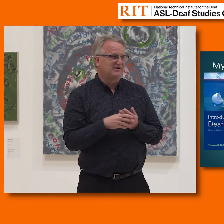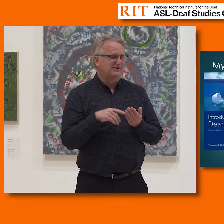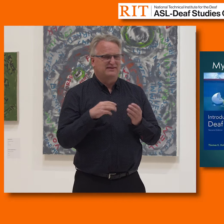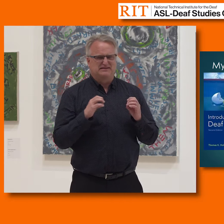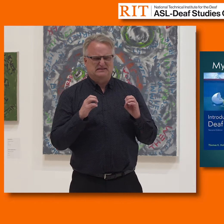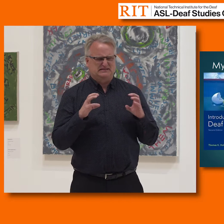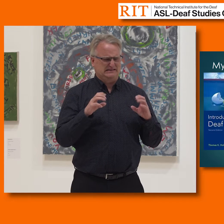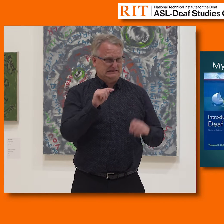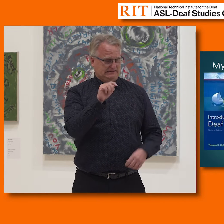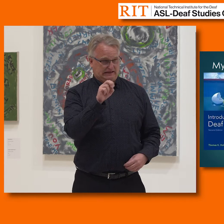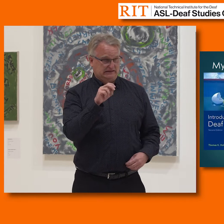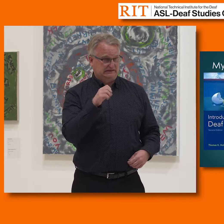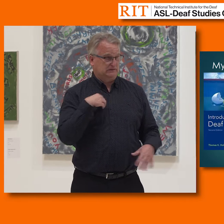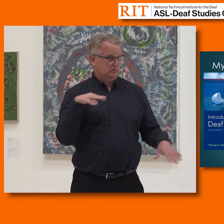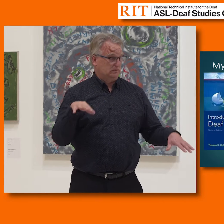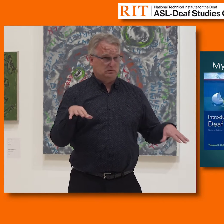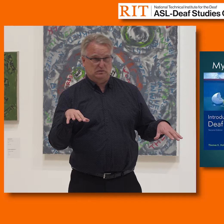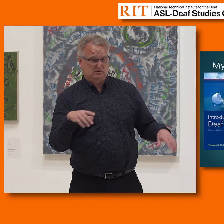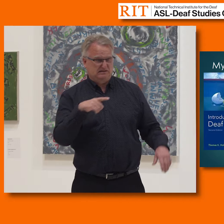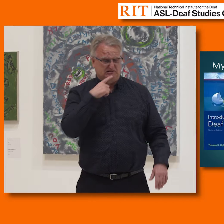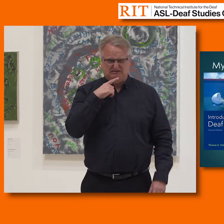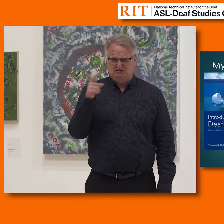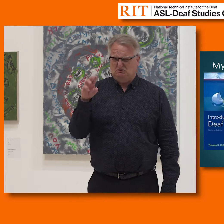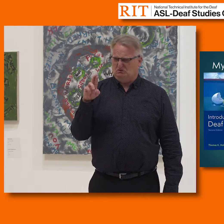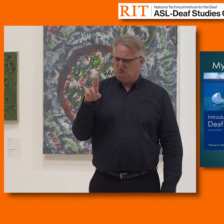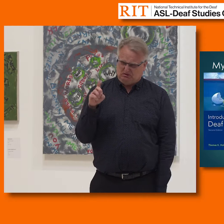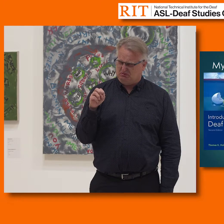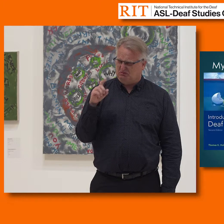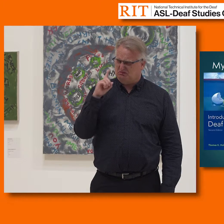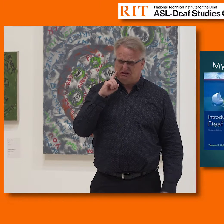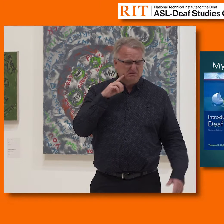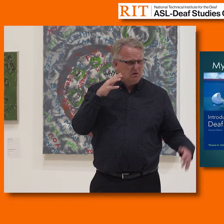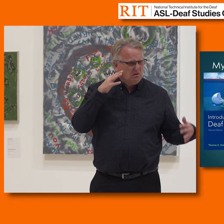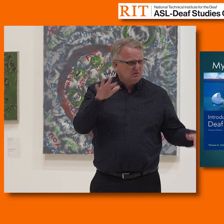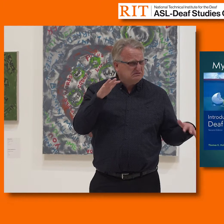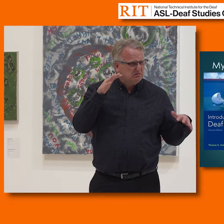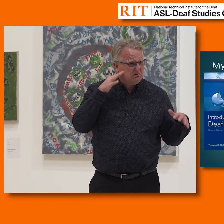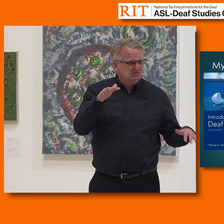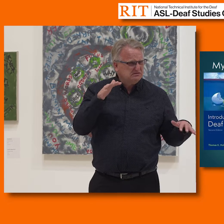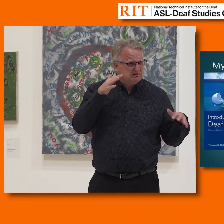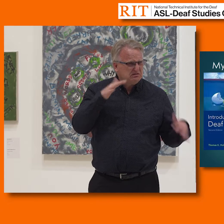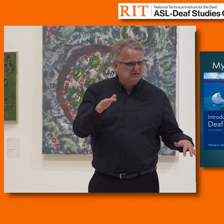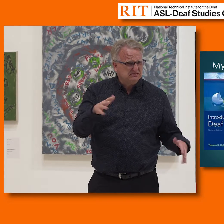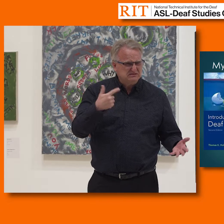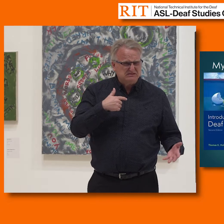I was working with these students on a floor and there was accusations of people being rude.